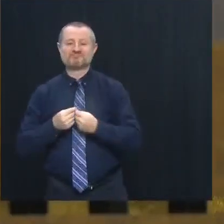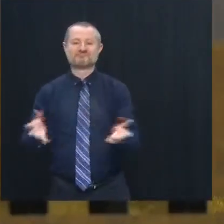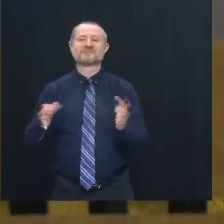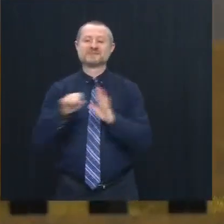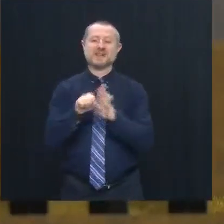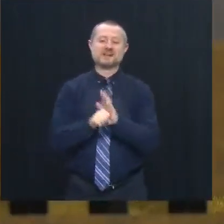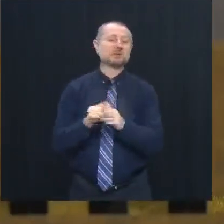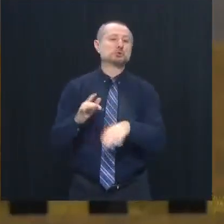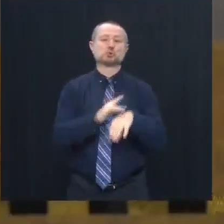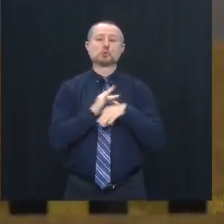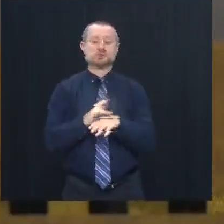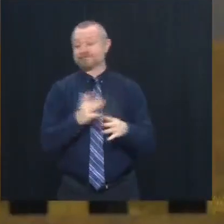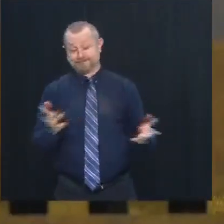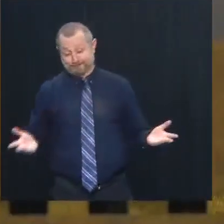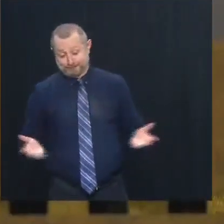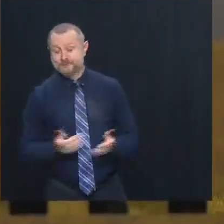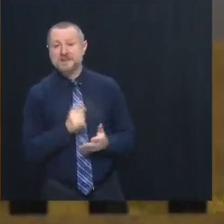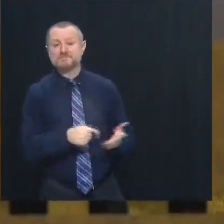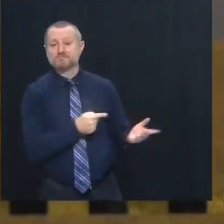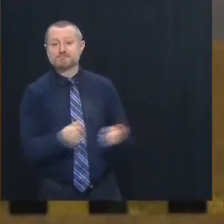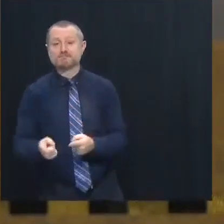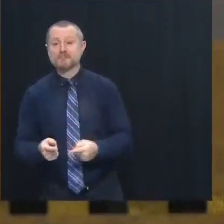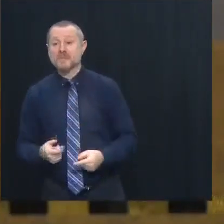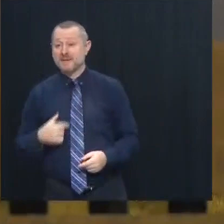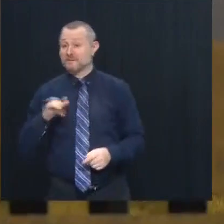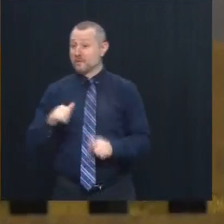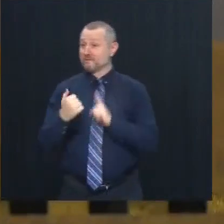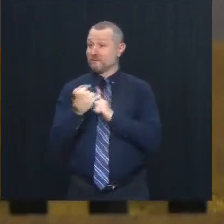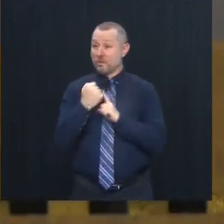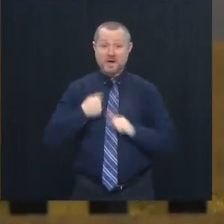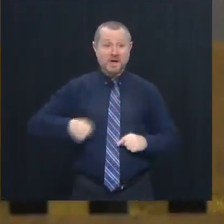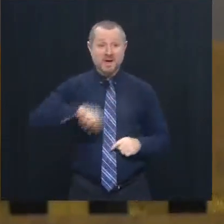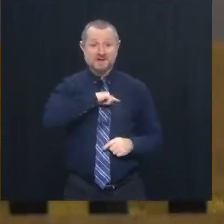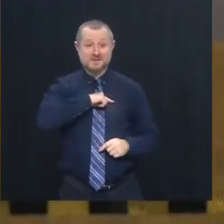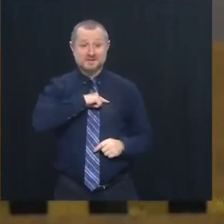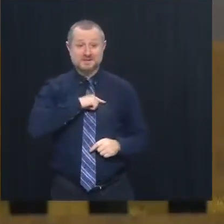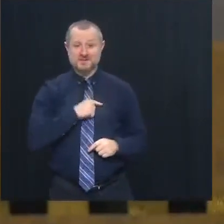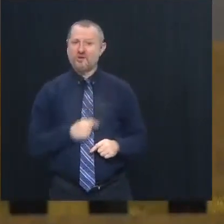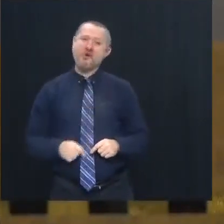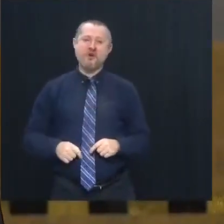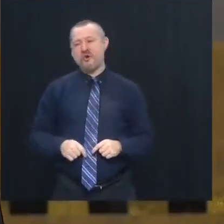DON'T TELL US IT'S A STATE'S RESPONSIBILITY WITHOUT GIVING THE STATE THE RESOURCES TO DO